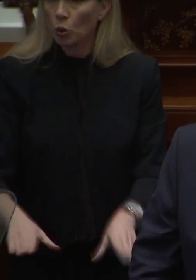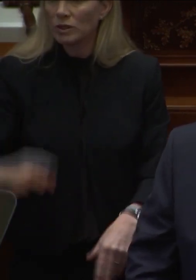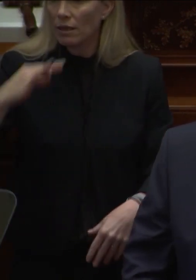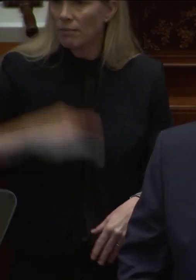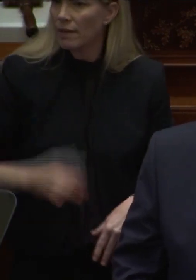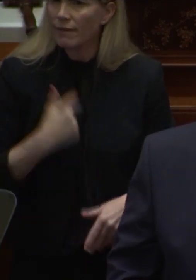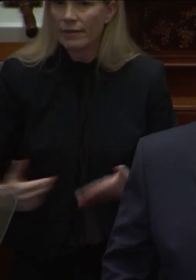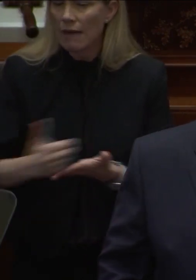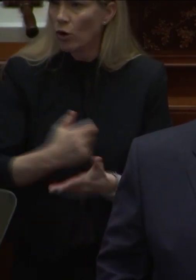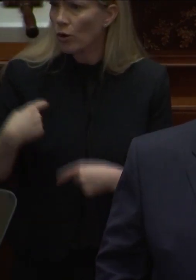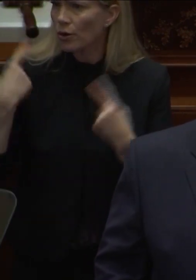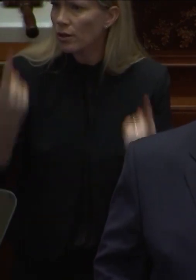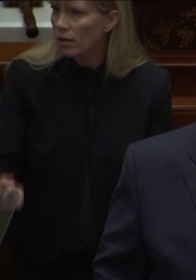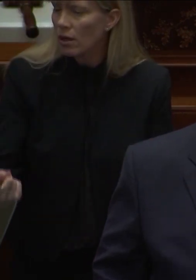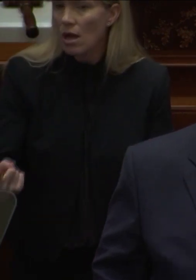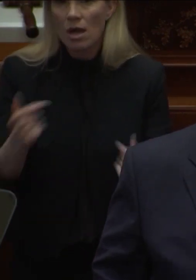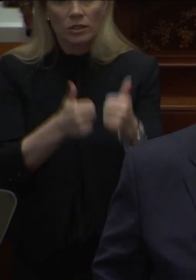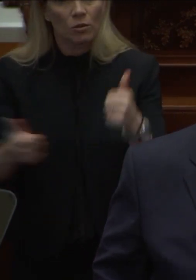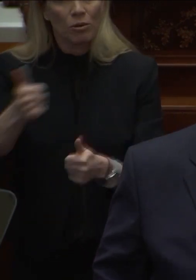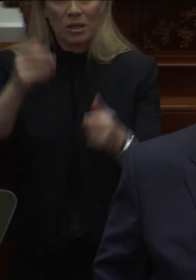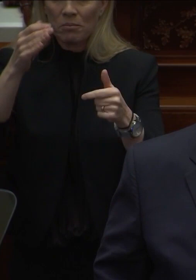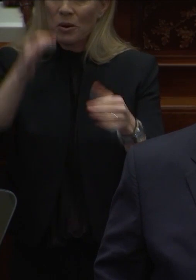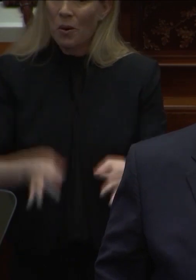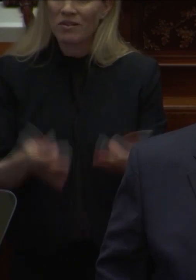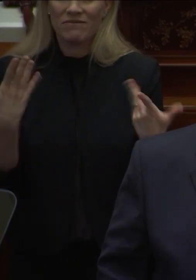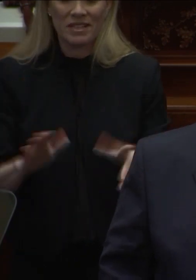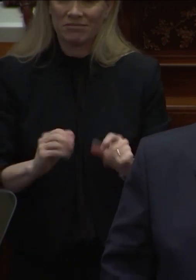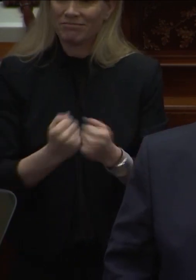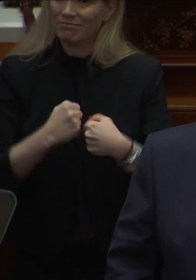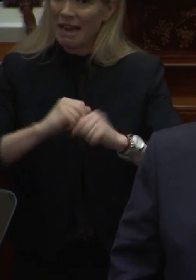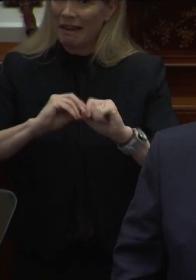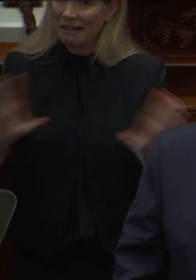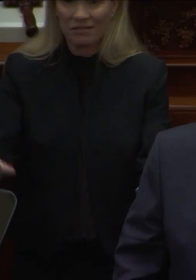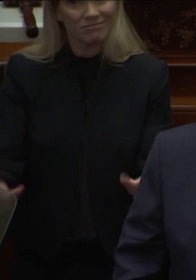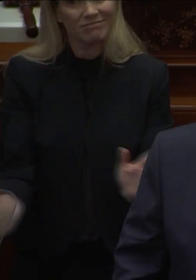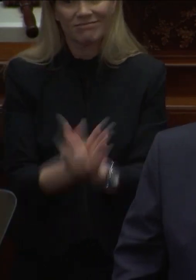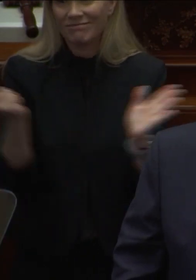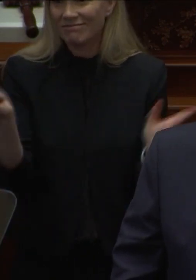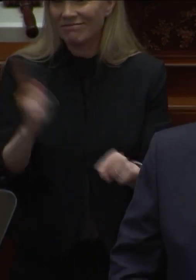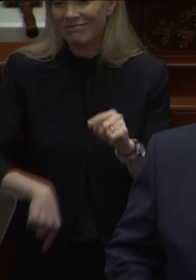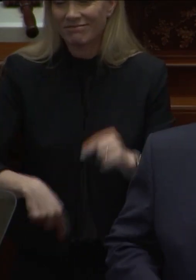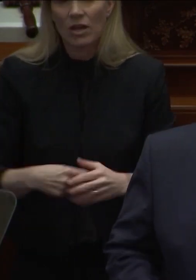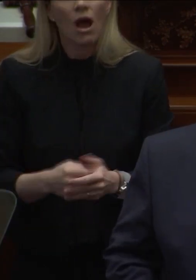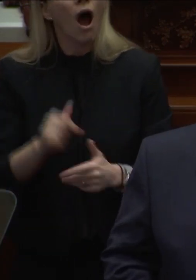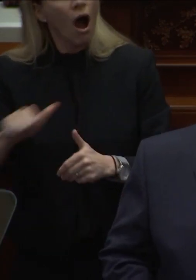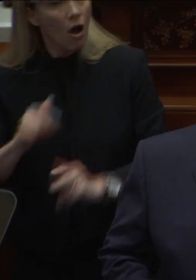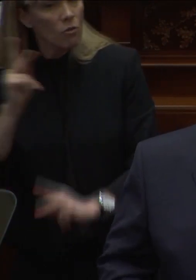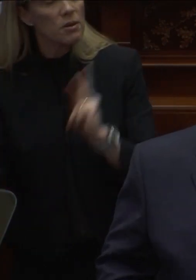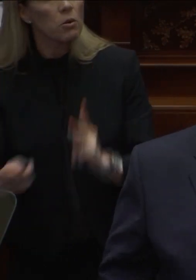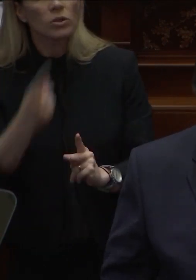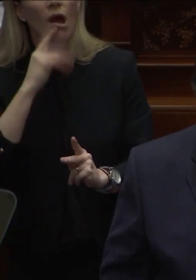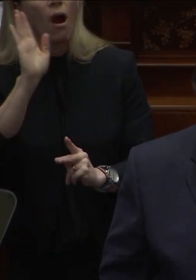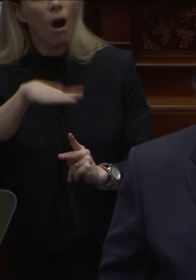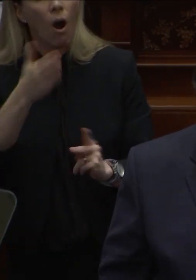APPROACH. THERE IS THOSE WHO WILL SAY THE RETIREES SHOULD LOSE THE BENEFITS THEY EARNED. SUPREME COURT MADE IT CLEAR THAT IS ILLEGAL.